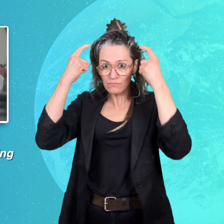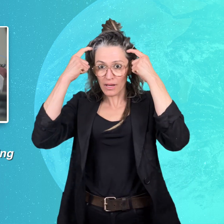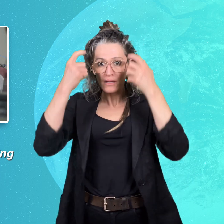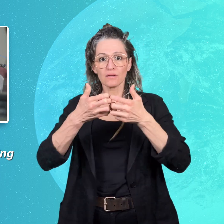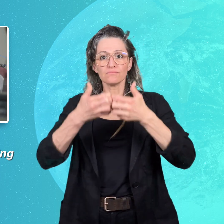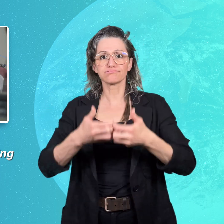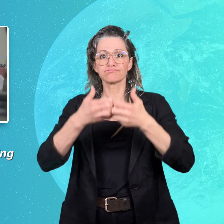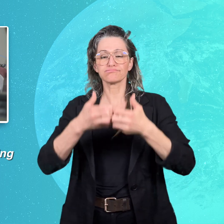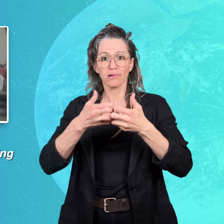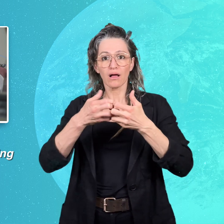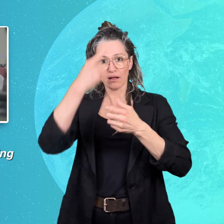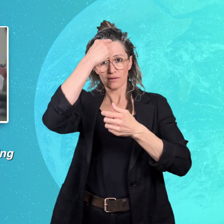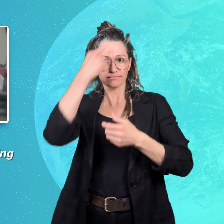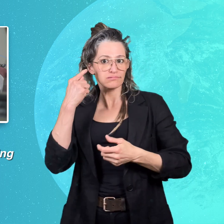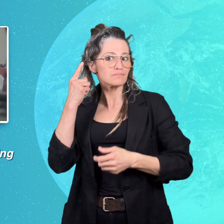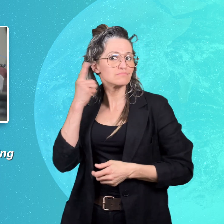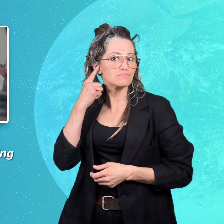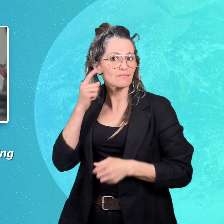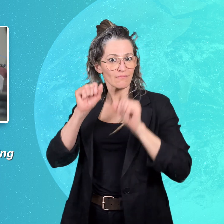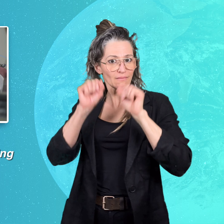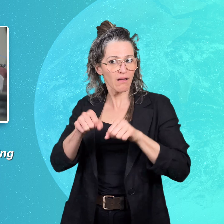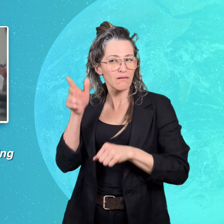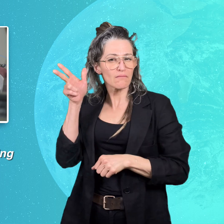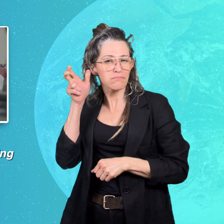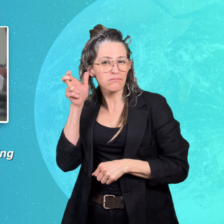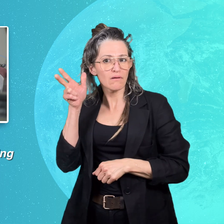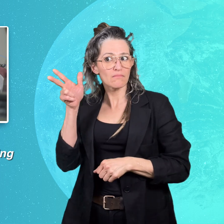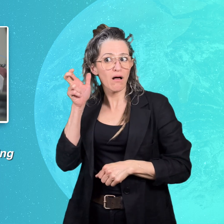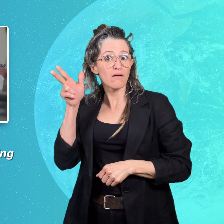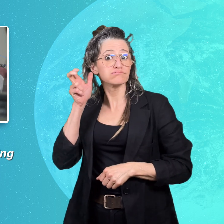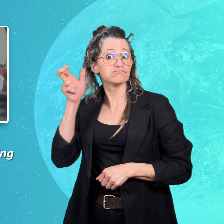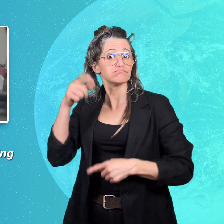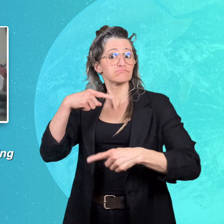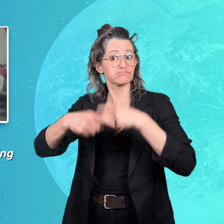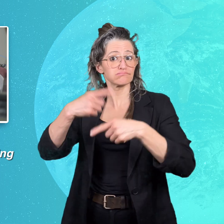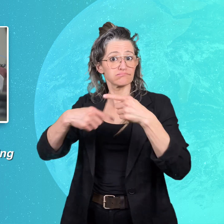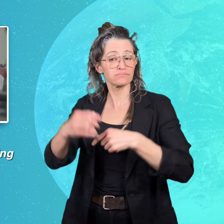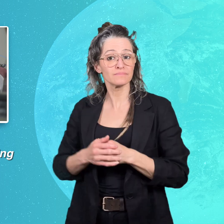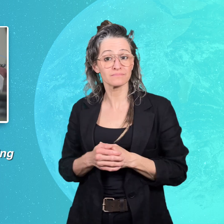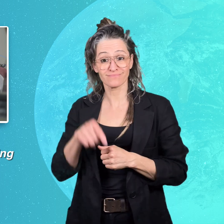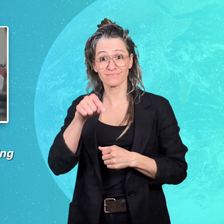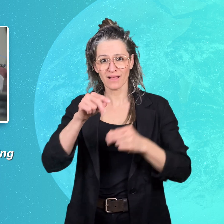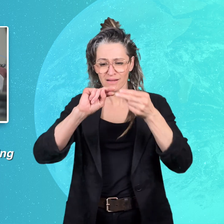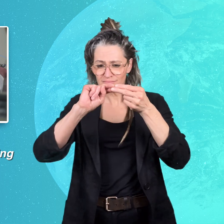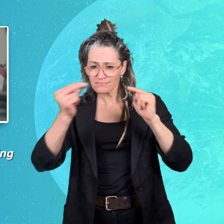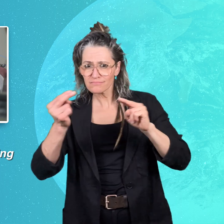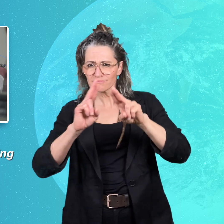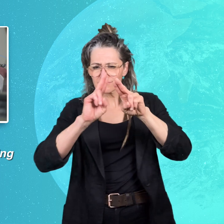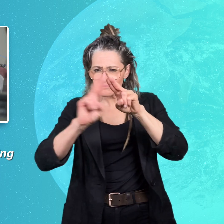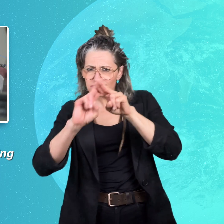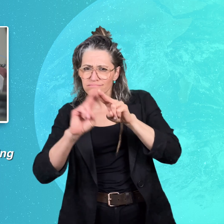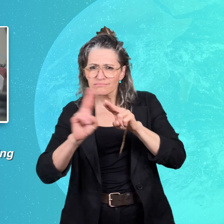and therefore improve hearing. After four to six weeks